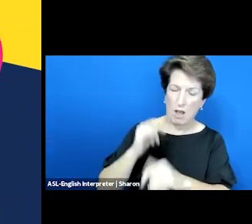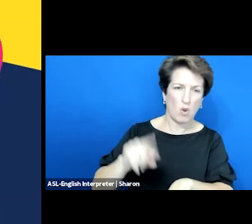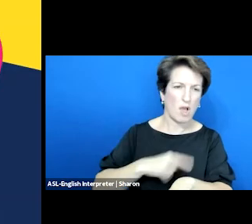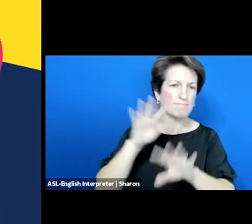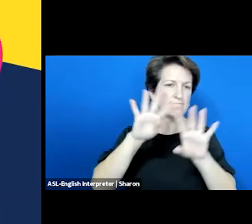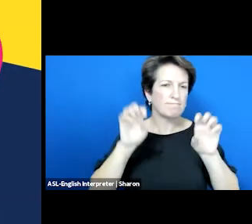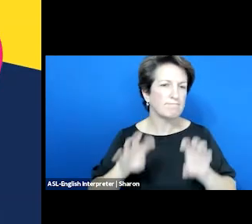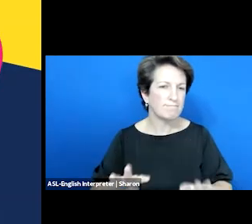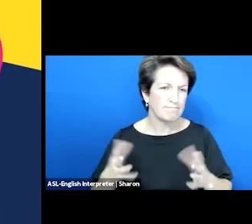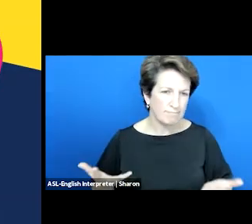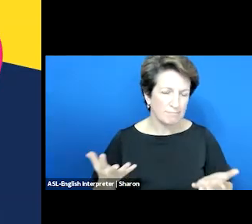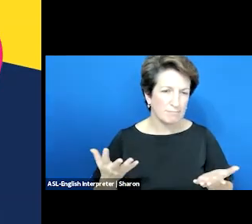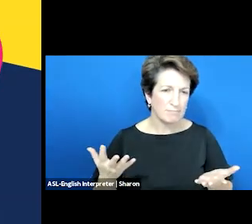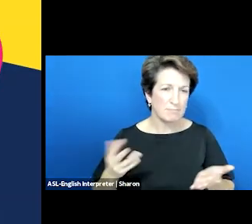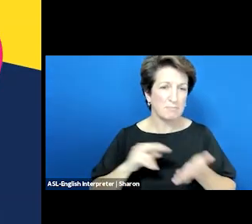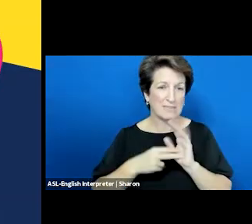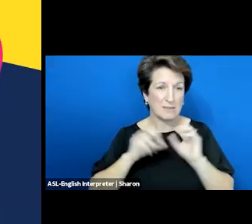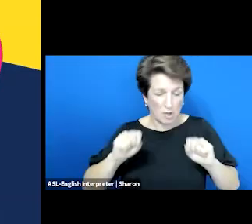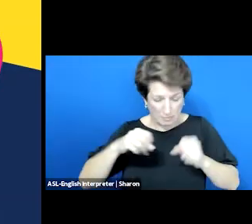It should also be noted that individuals that have developed the COVID 19 virus